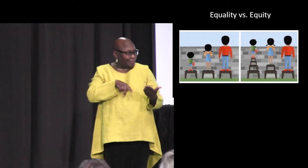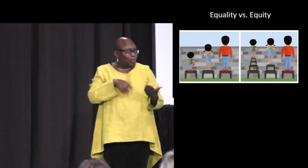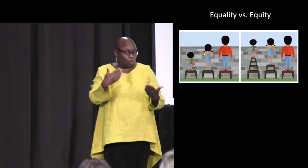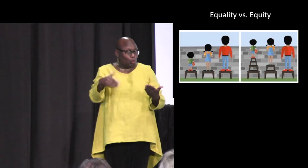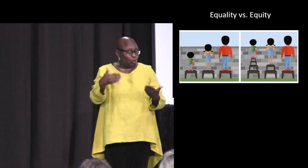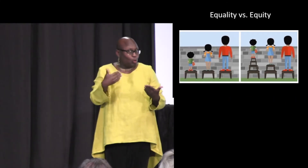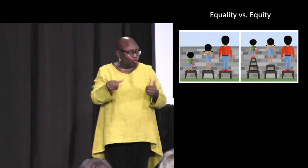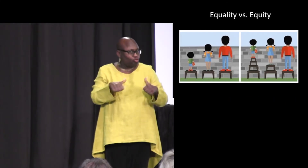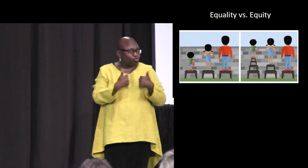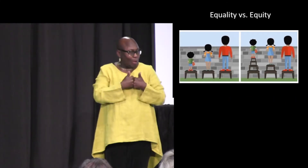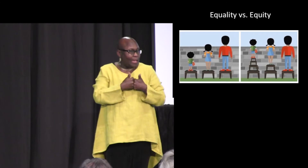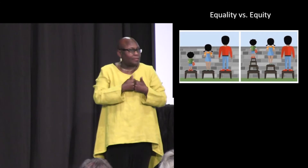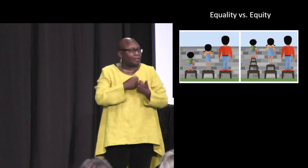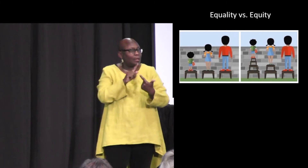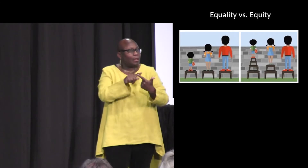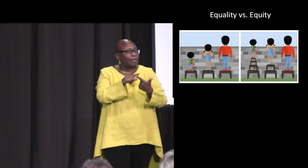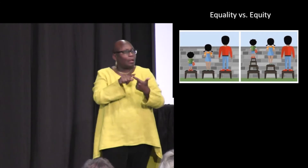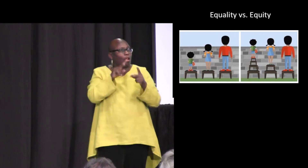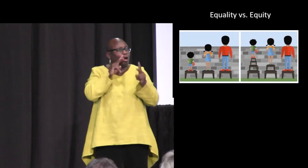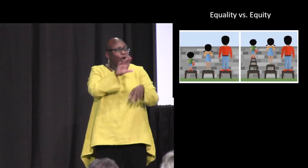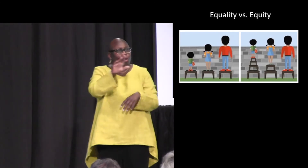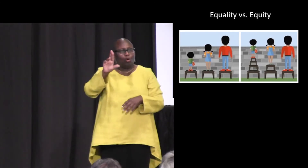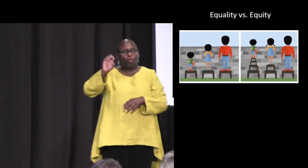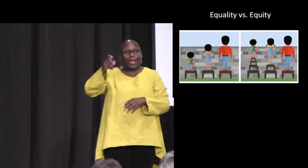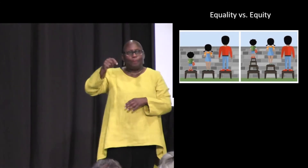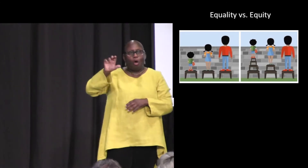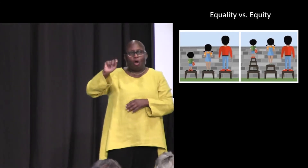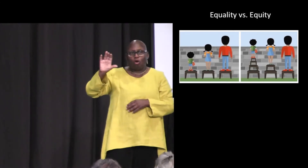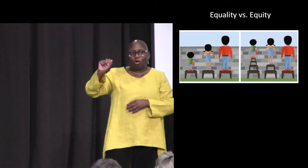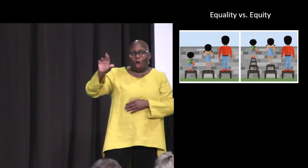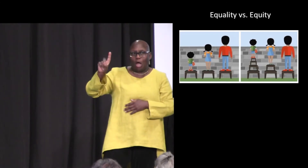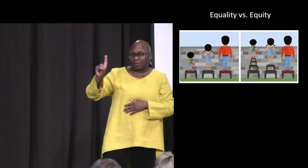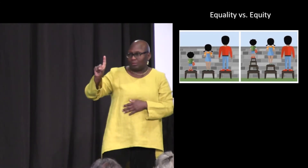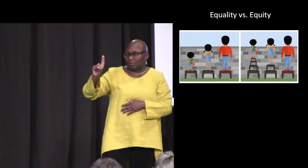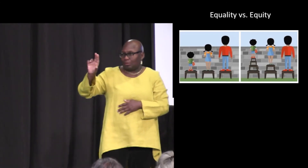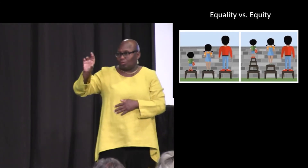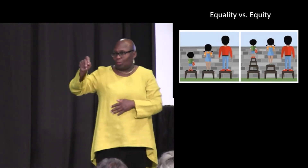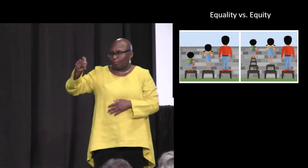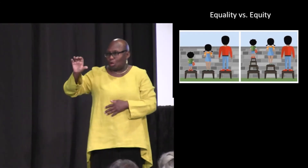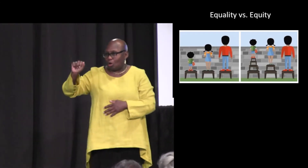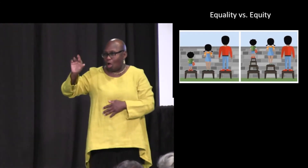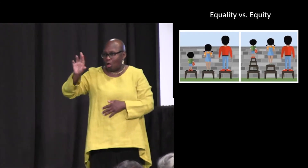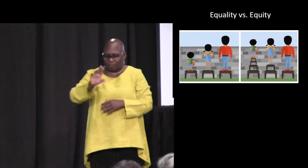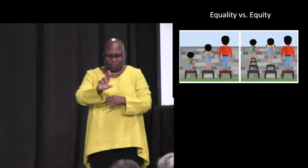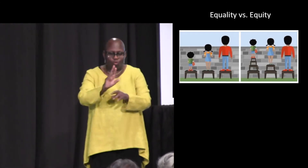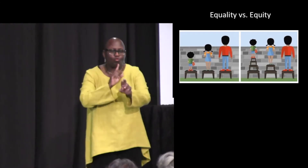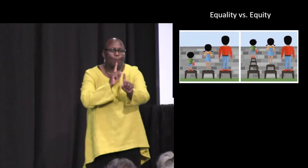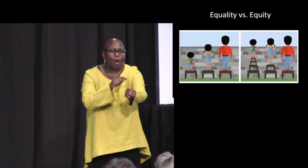I think a lot of you have probably seen a variation of this image, correct?